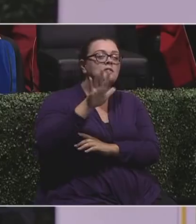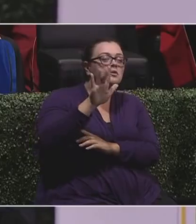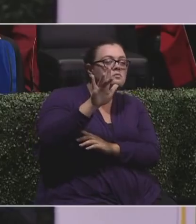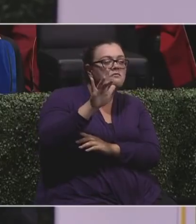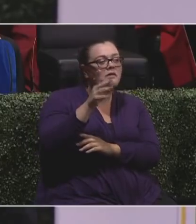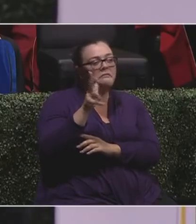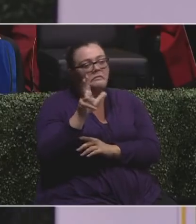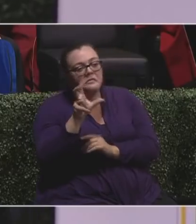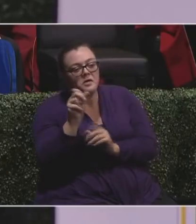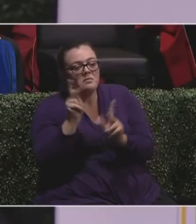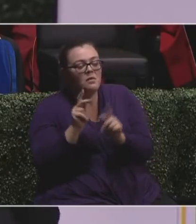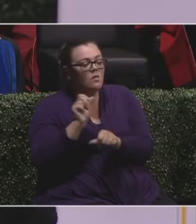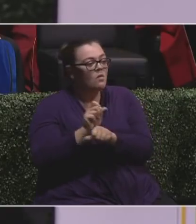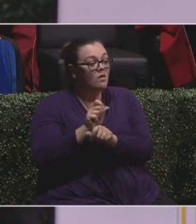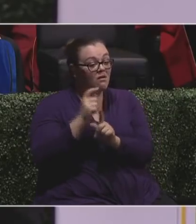AN IDEALIST, AS FAR AS YOUR RESOURCES WILL ALLOW YOU.